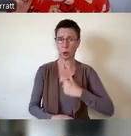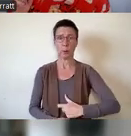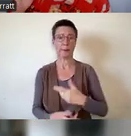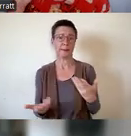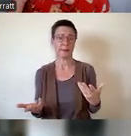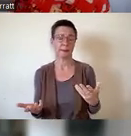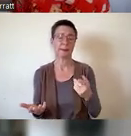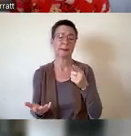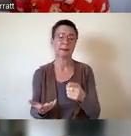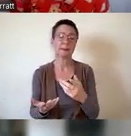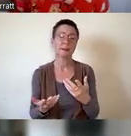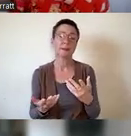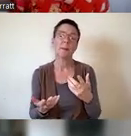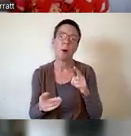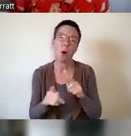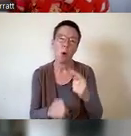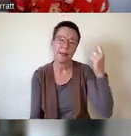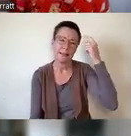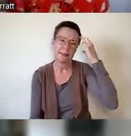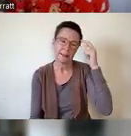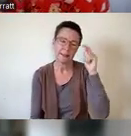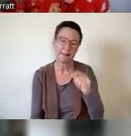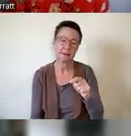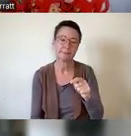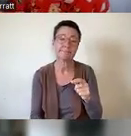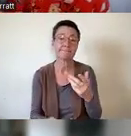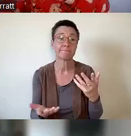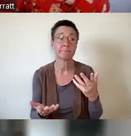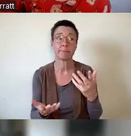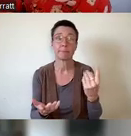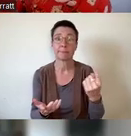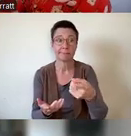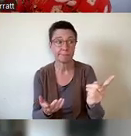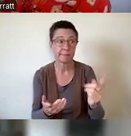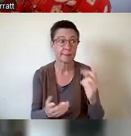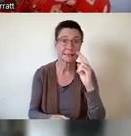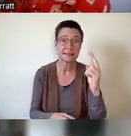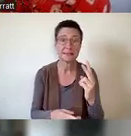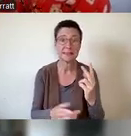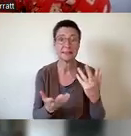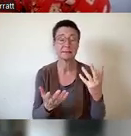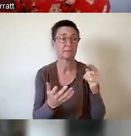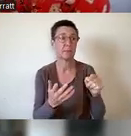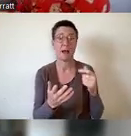I would always have in mind if this was seen by, say, someone senior at your work or a funder,